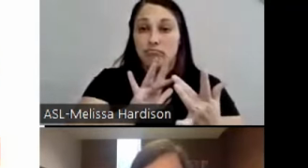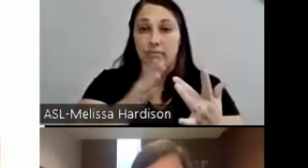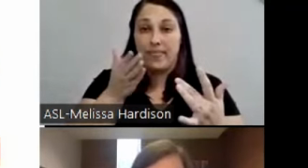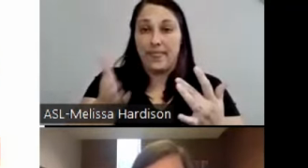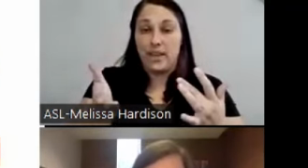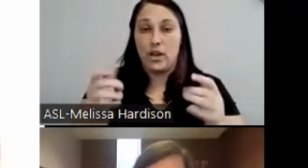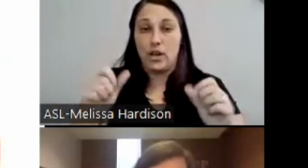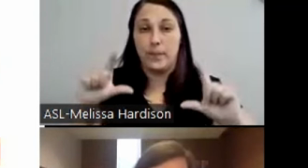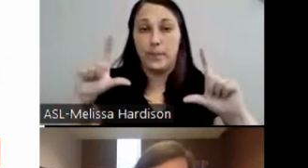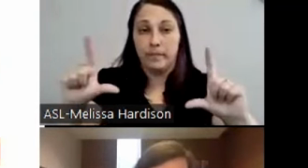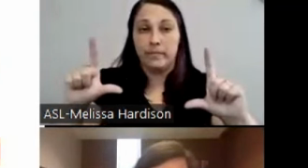delivery with lots of distinct professionals involved.